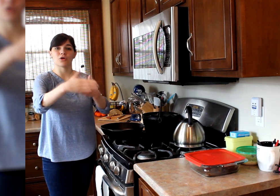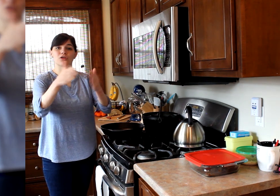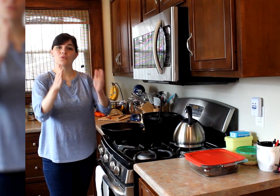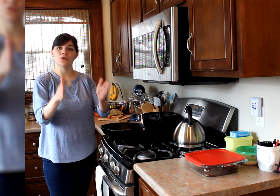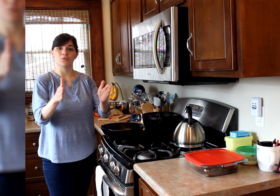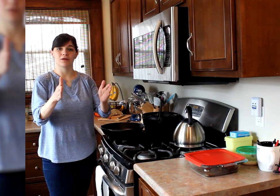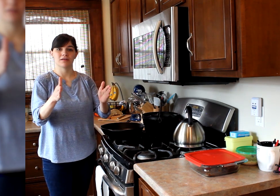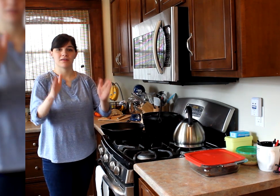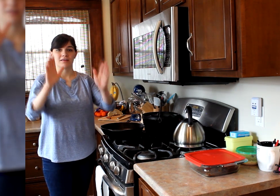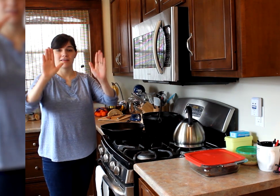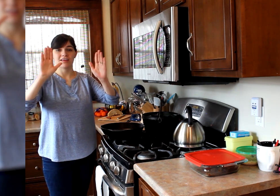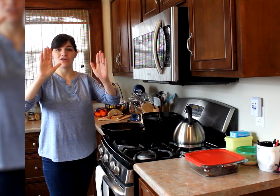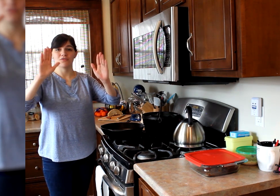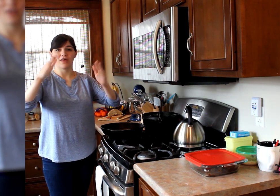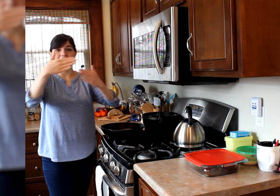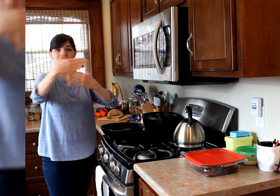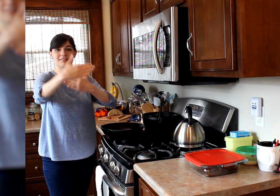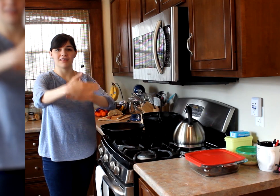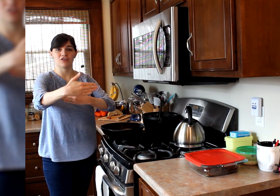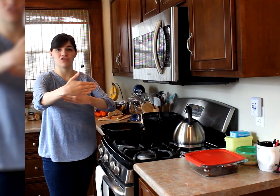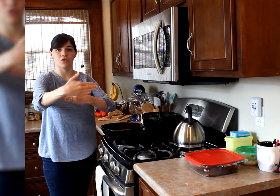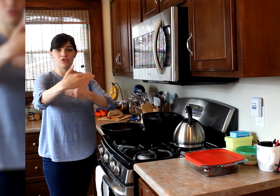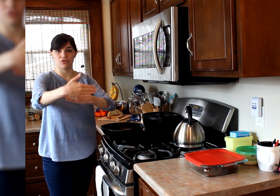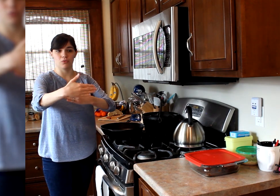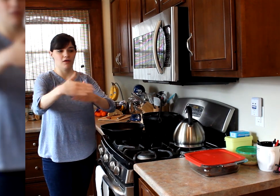word room. Take your flat hands and show two walls